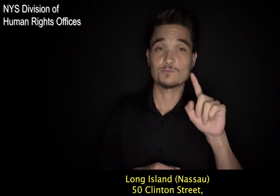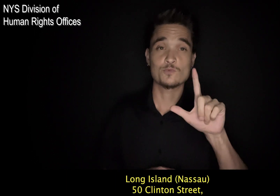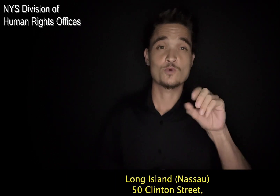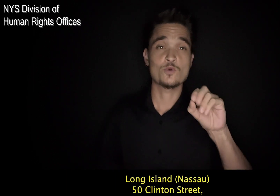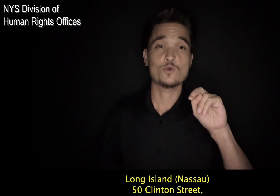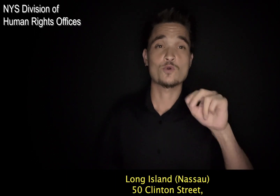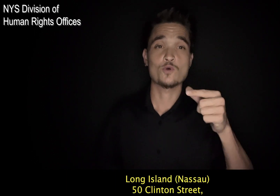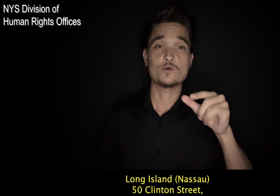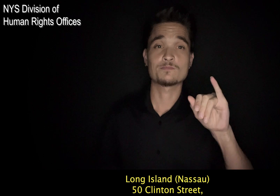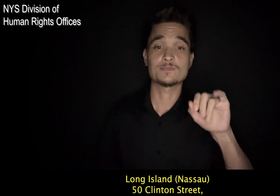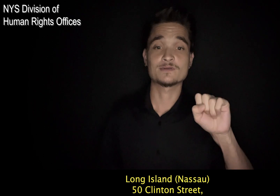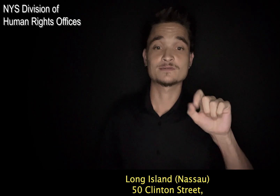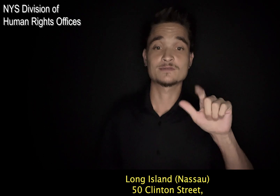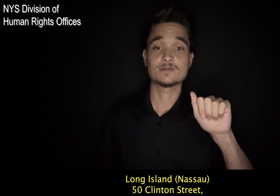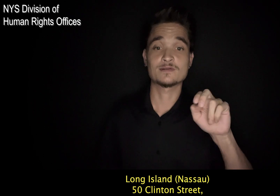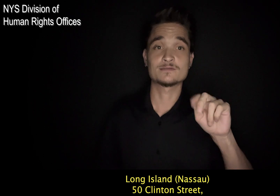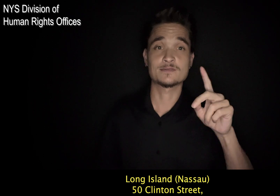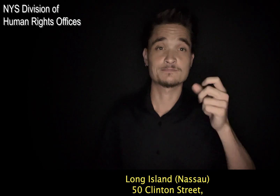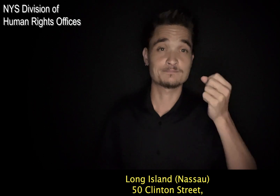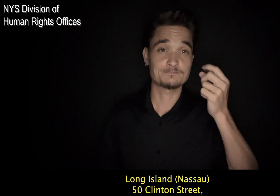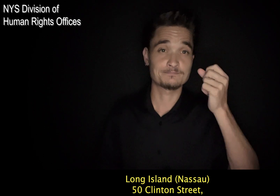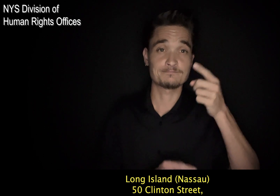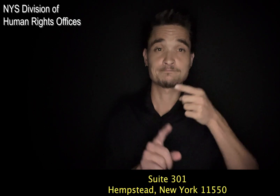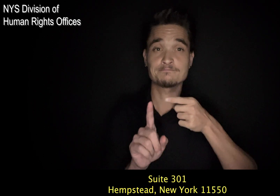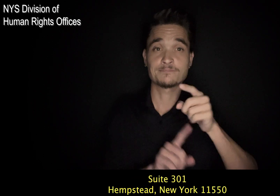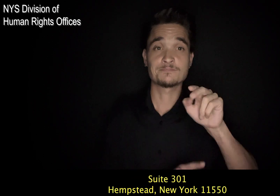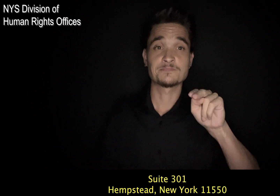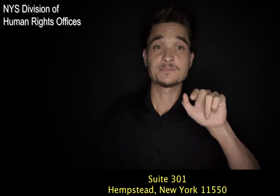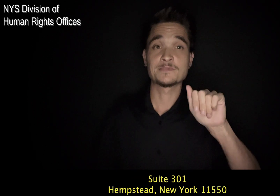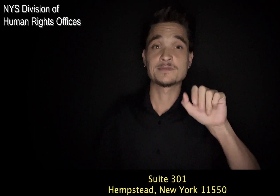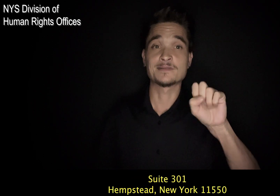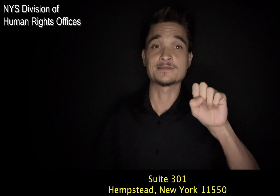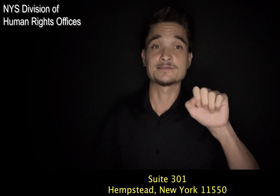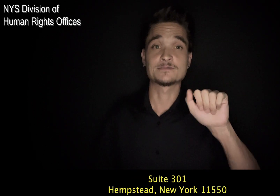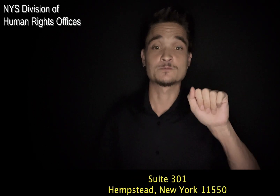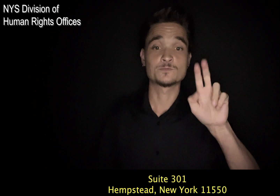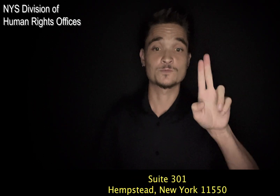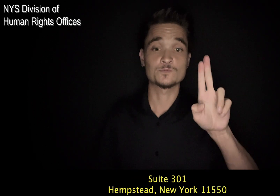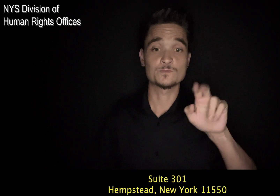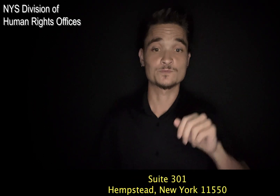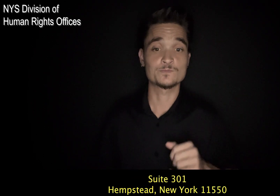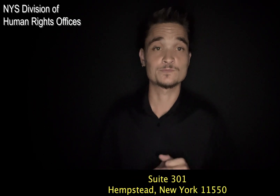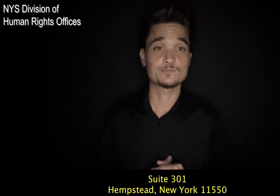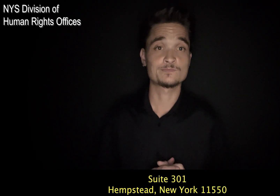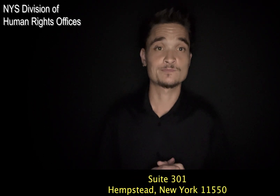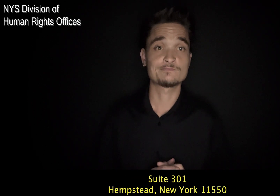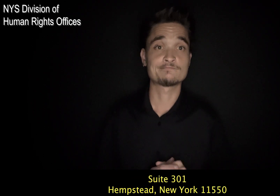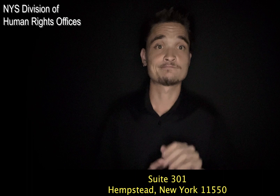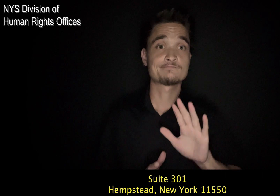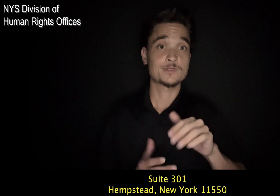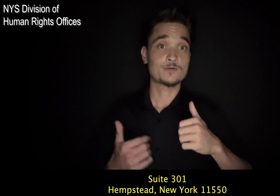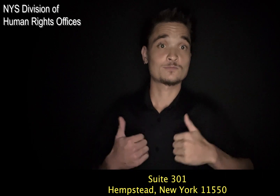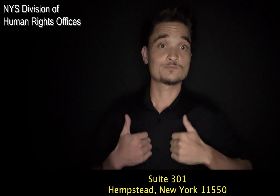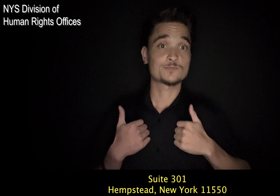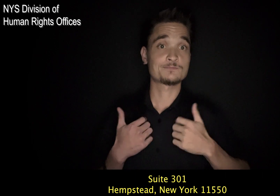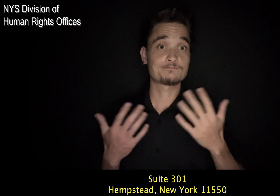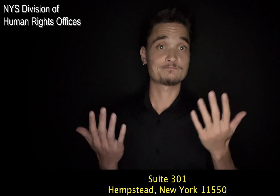Long Island (Nassau) 50 Clinton Street, Suite 301 Hempstead, New York 11550